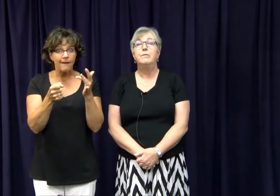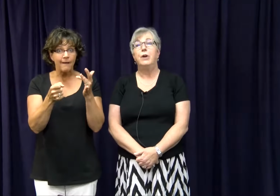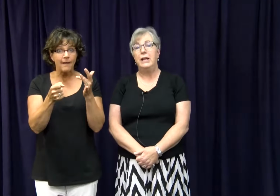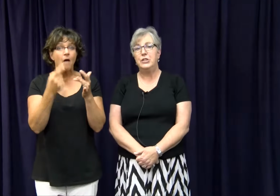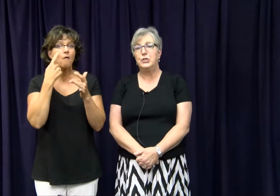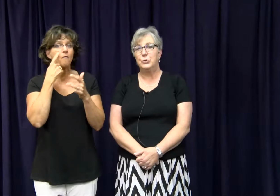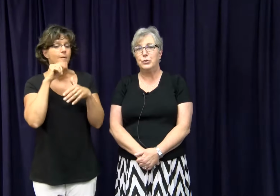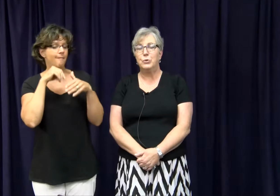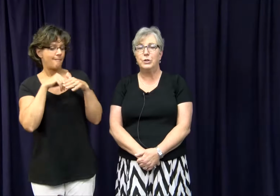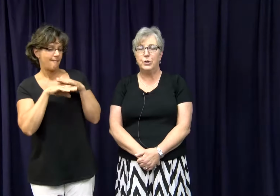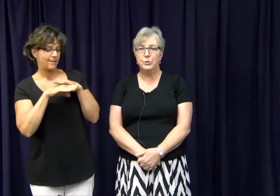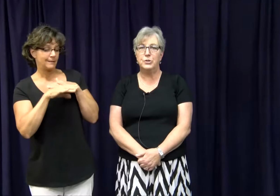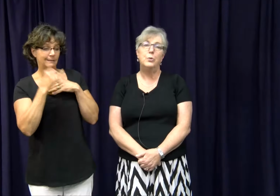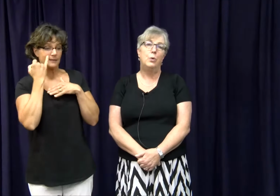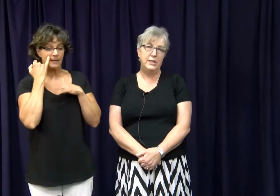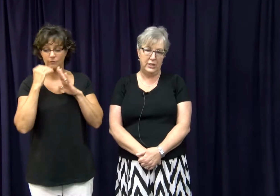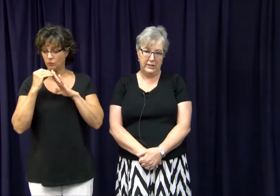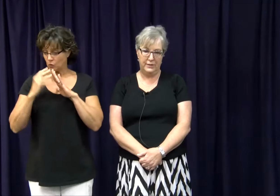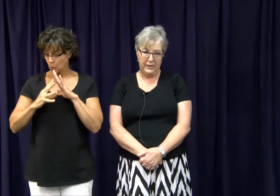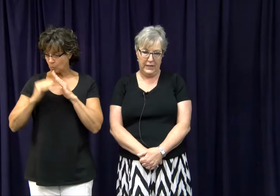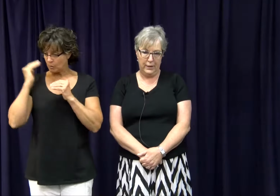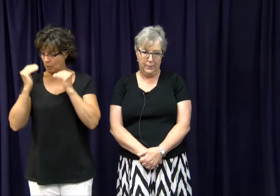for any students or adults watching this video.